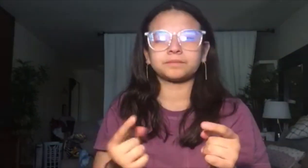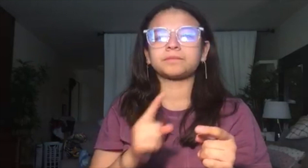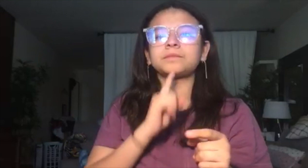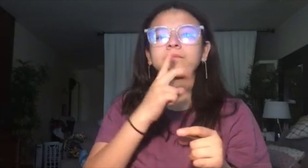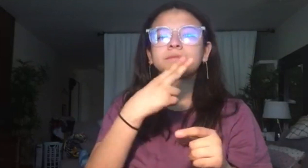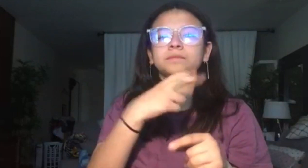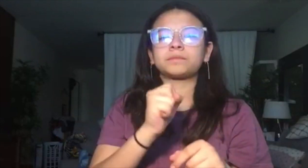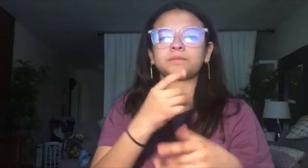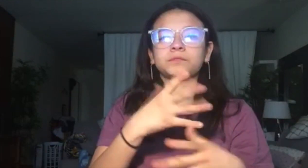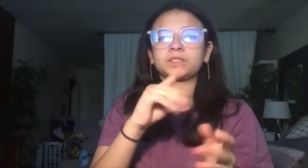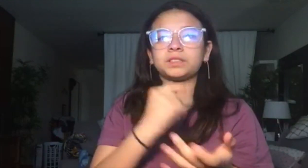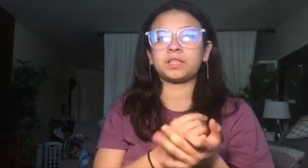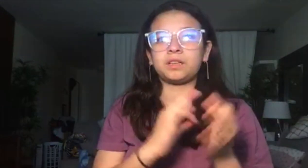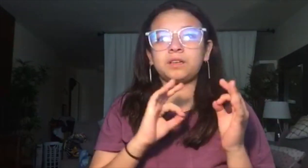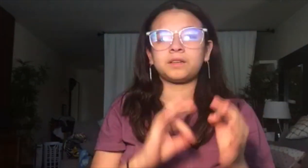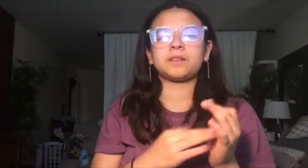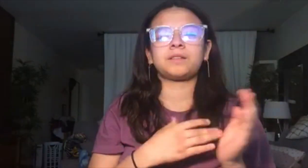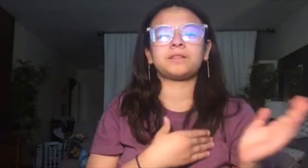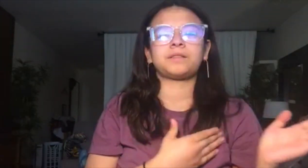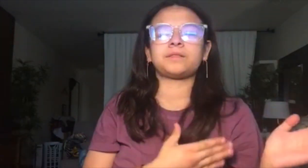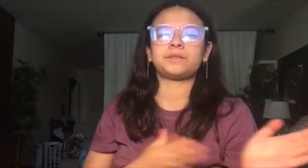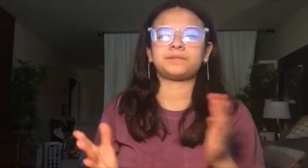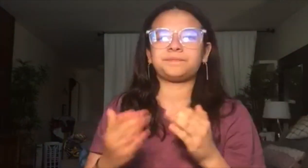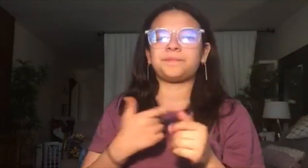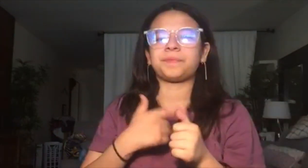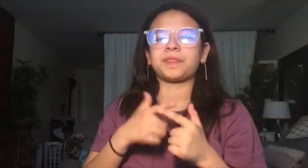Future employment for me. After graduation.